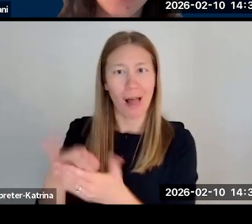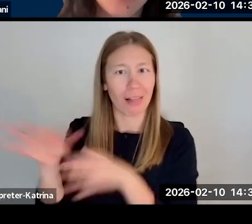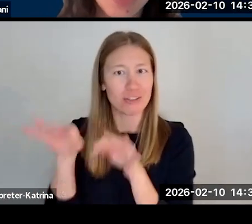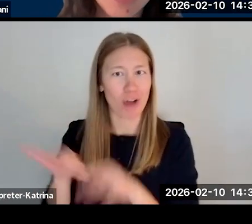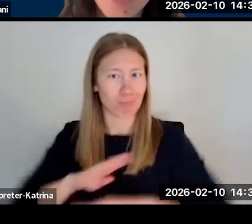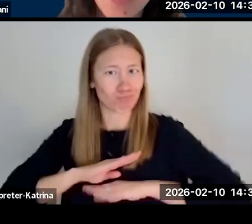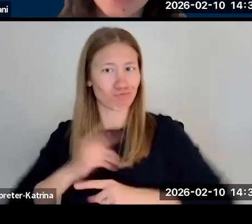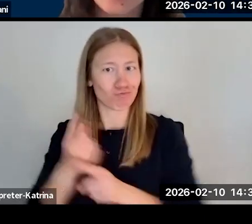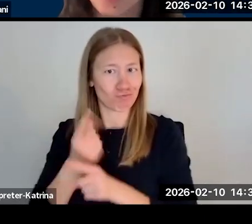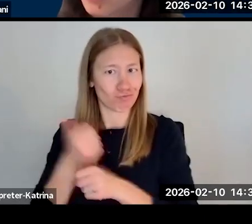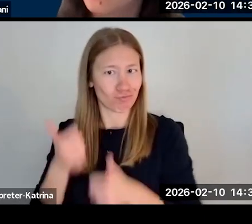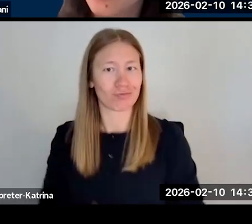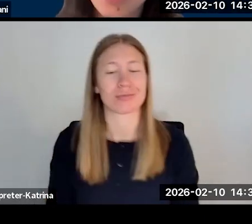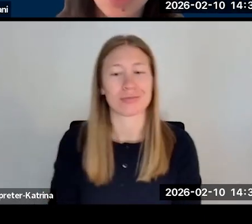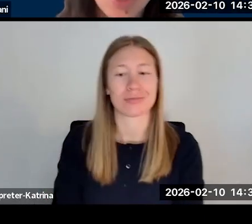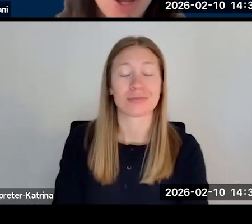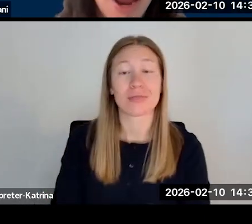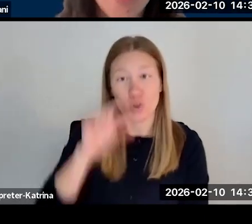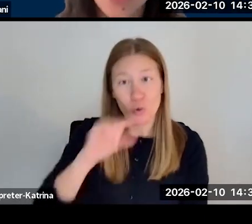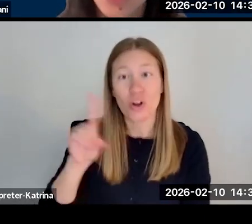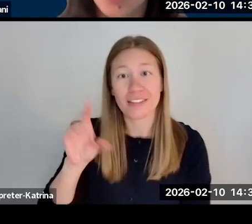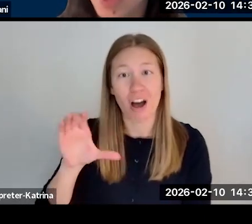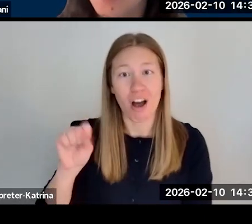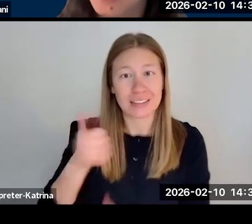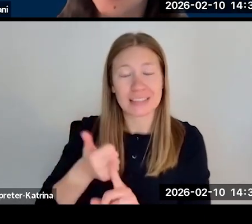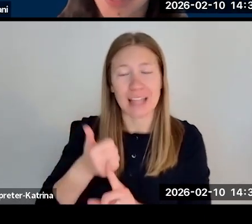they provide a shortcut feature after you copy